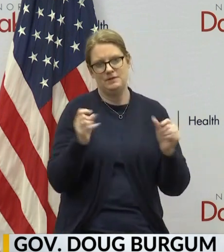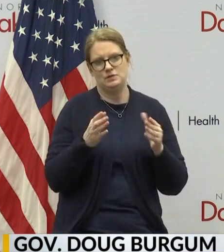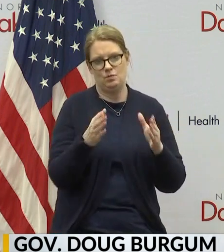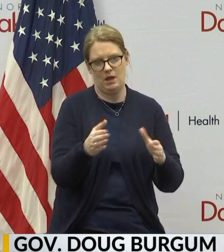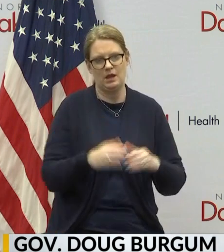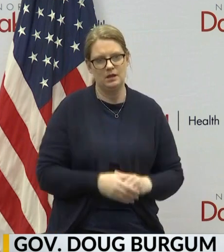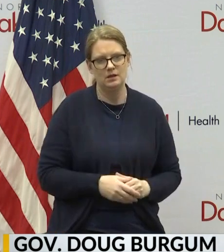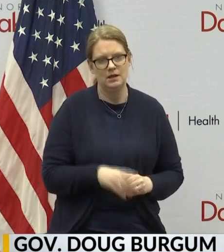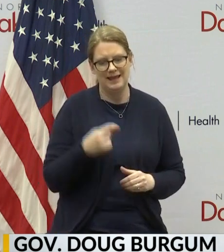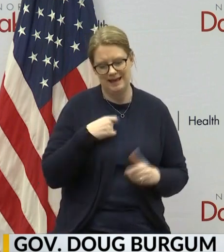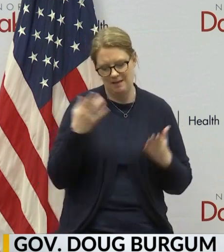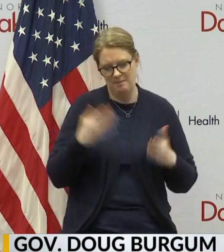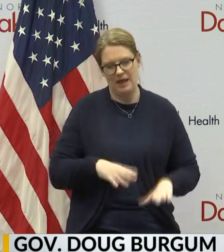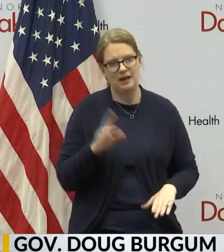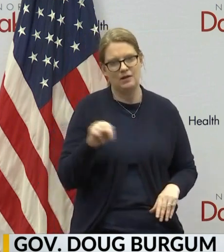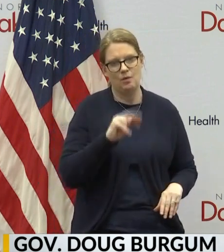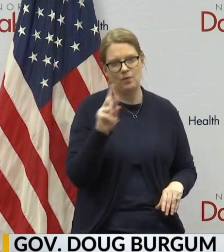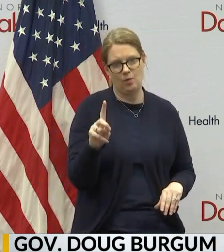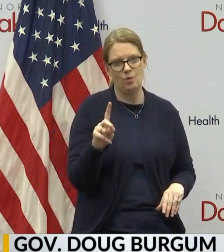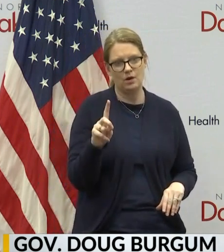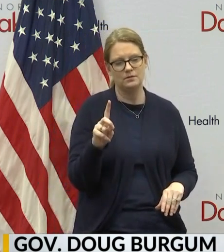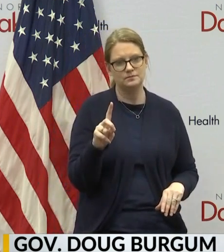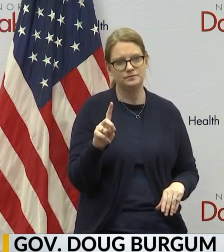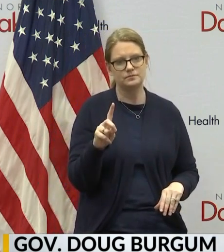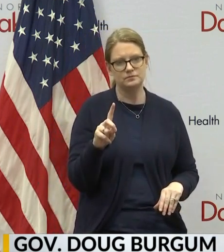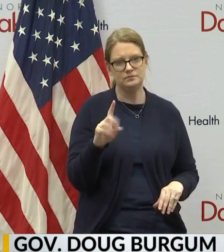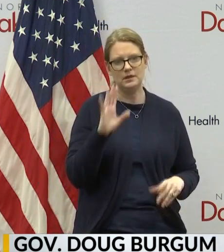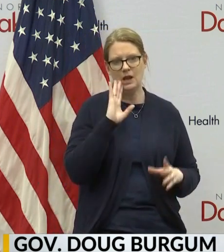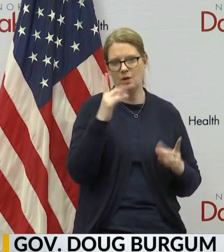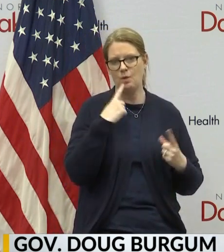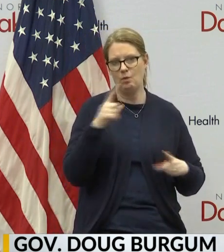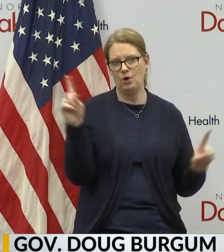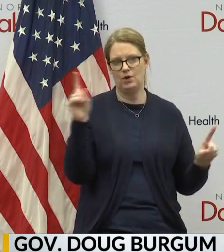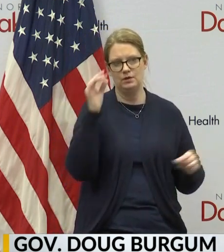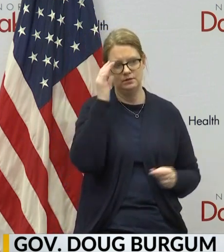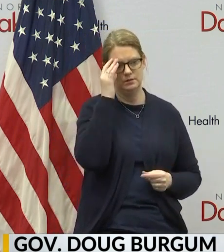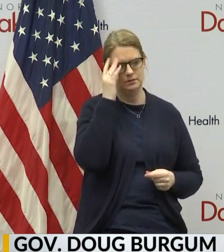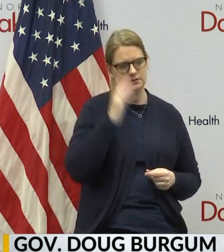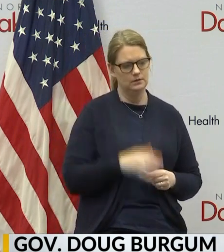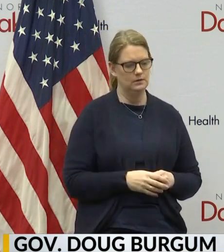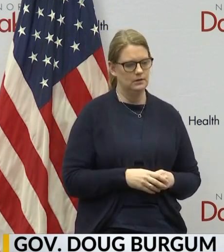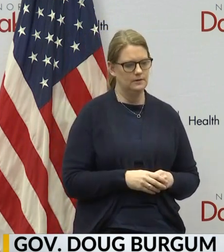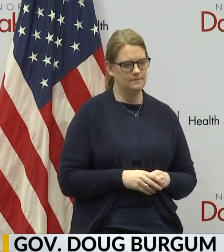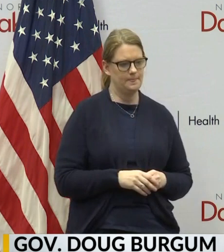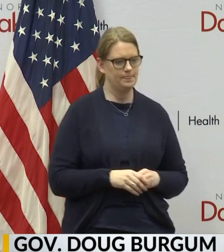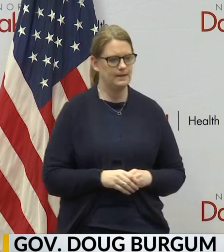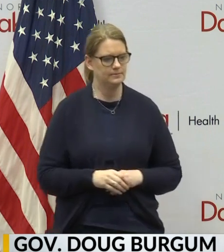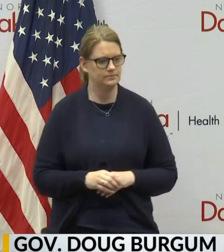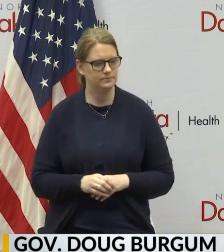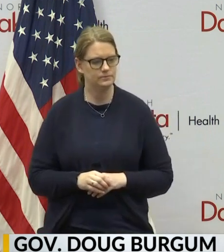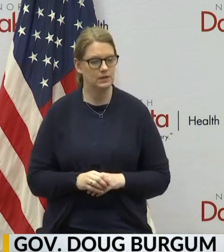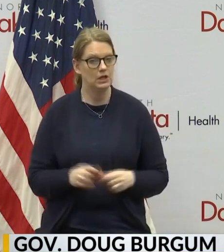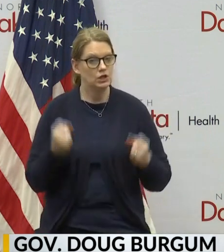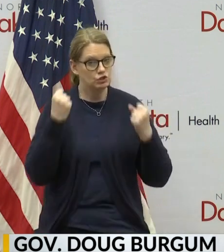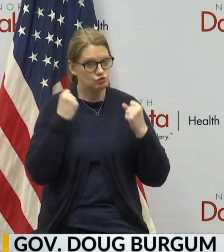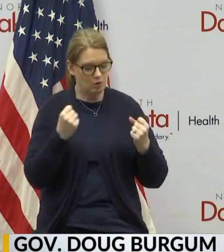WHAT WE CAN DO TO KEEP OURSELVES MOVING FORWARD BUT IN THE SAFEST POSSIBLE WAY, AND I'M BETTING ON